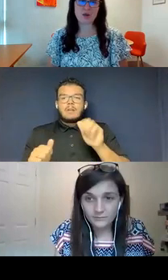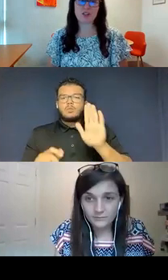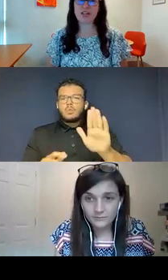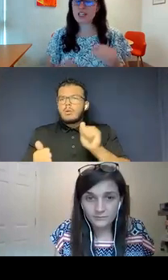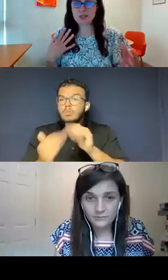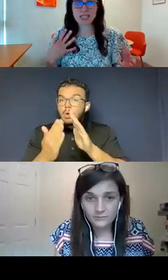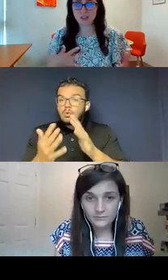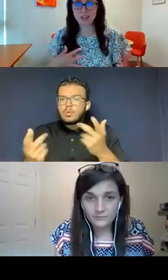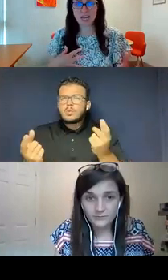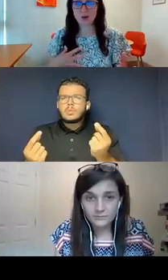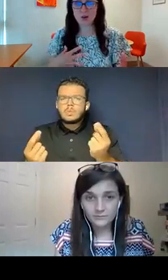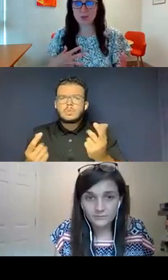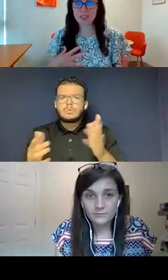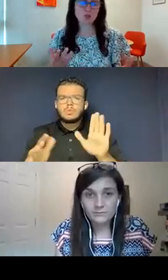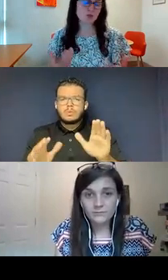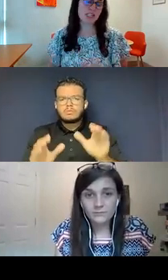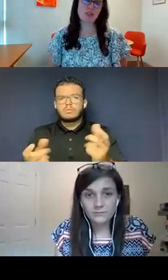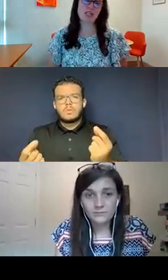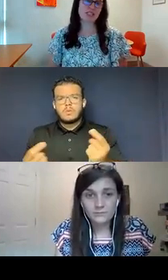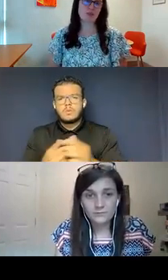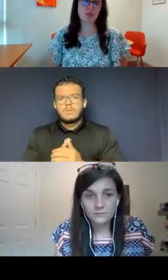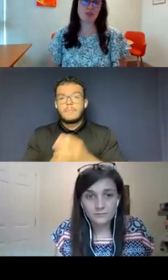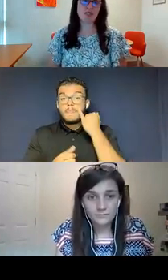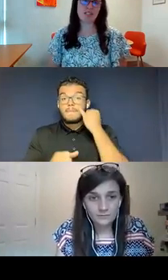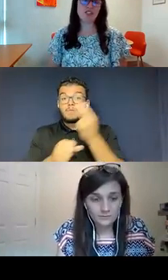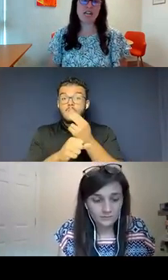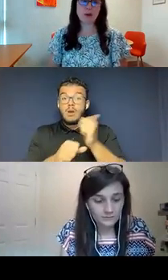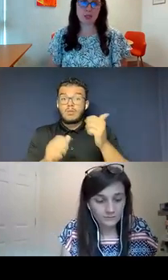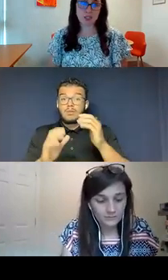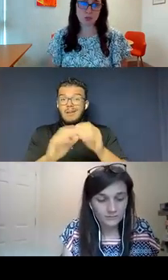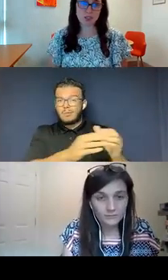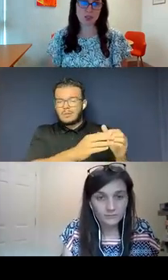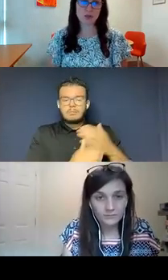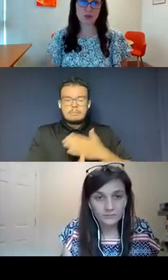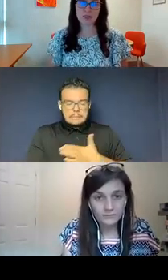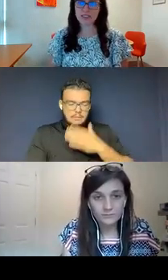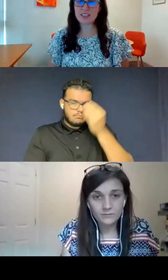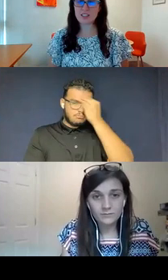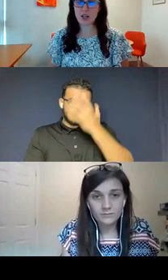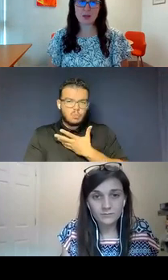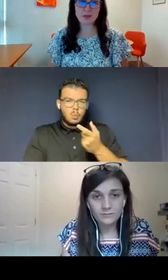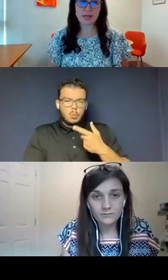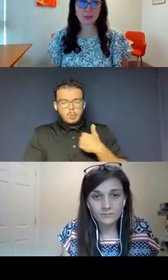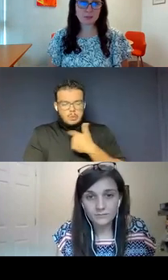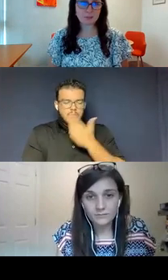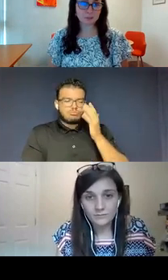So if you're going to use the Other categories, please reach out to us and we'll chat with you to talk about that.